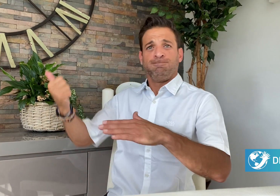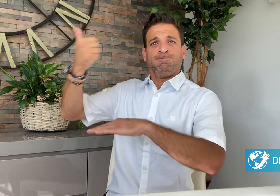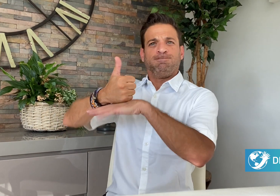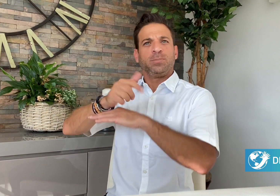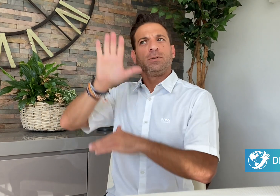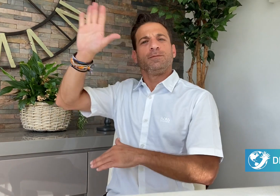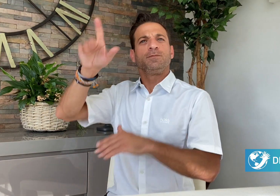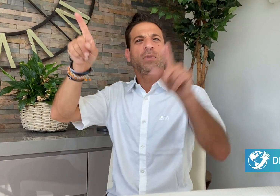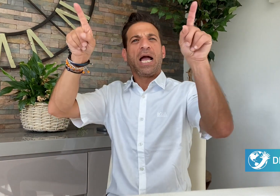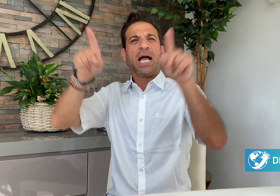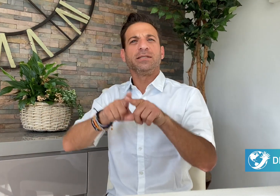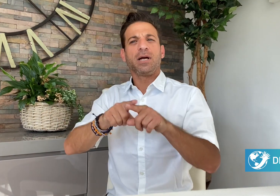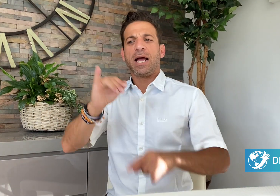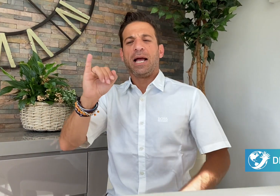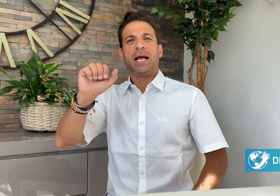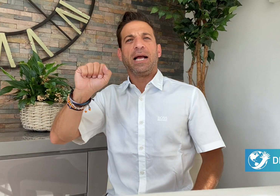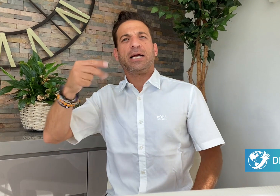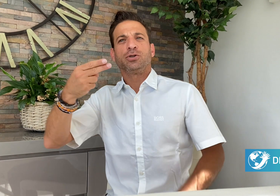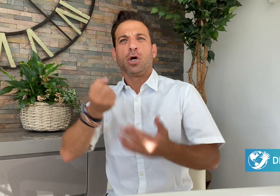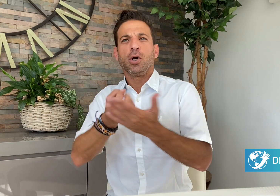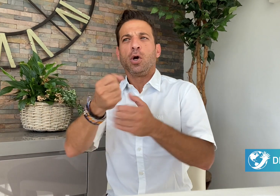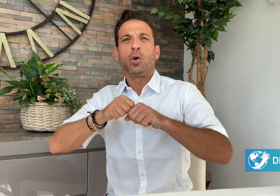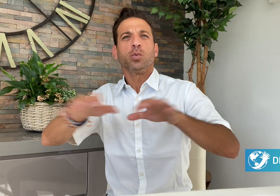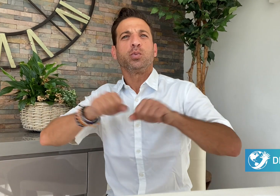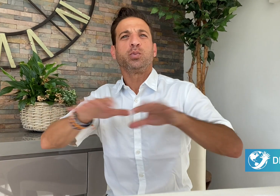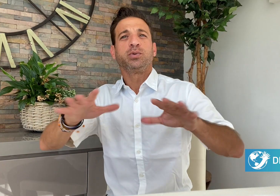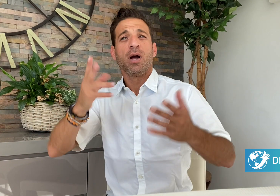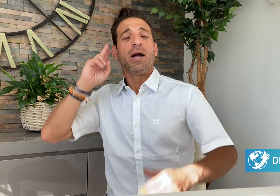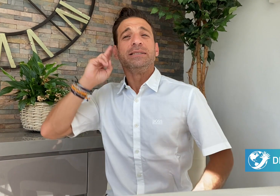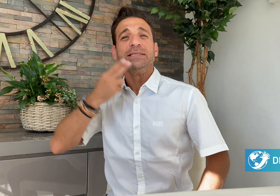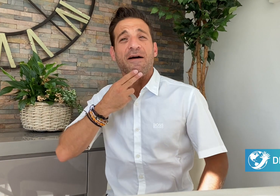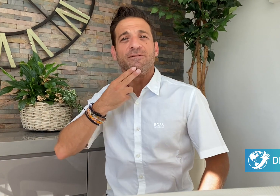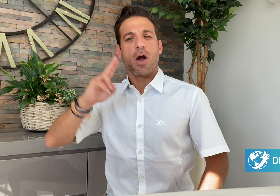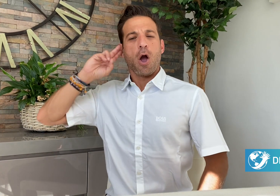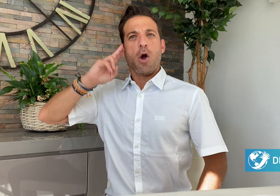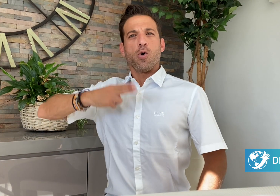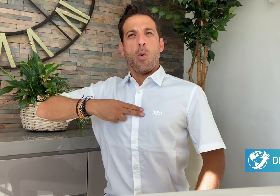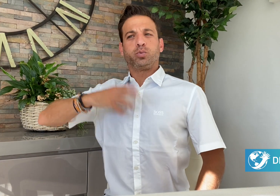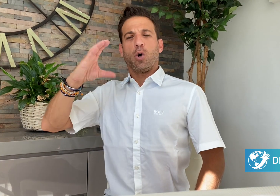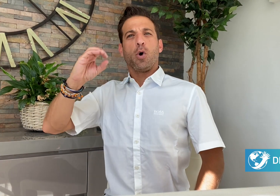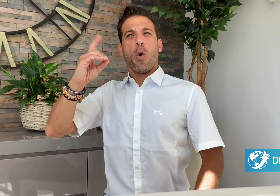an outlet run by Deaf and CODA interpreters who provide